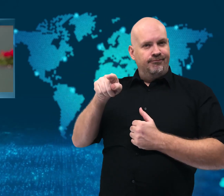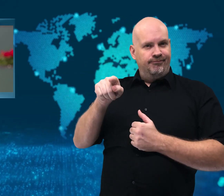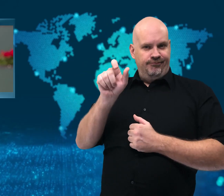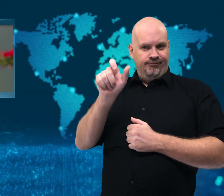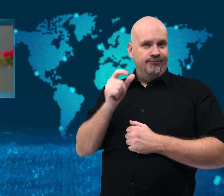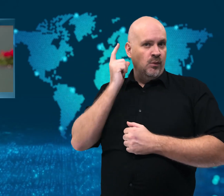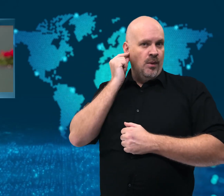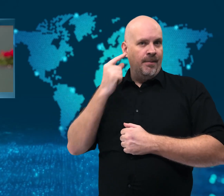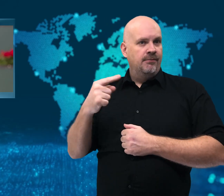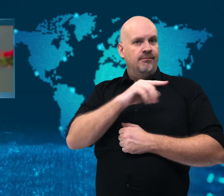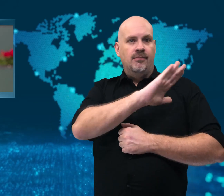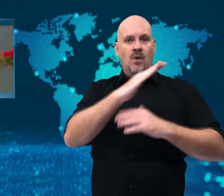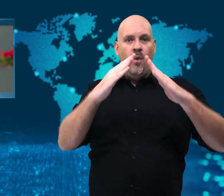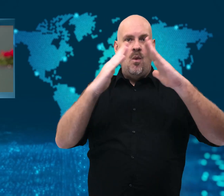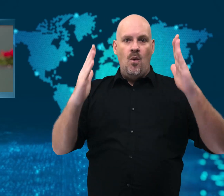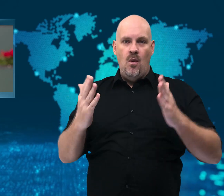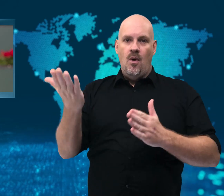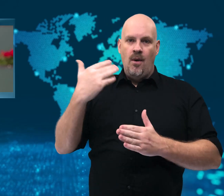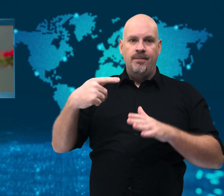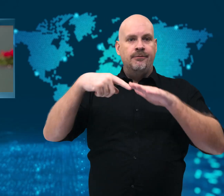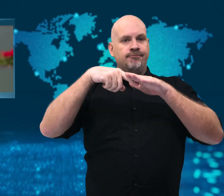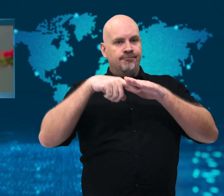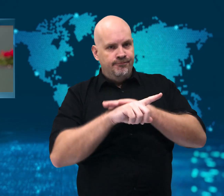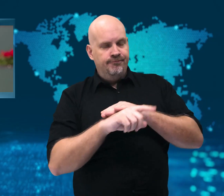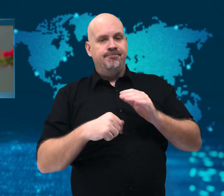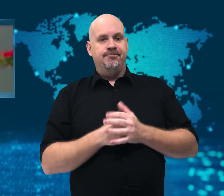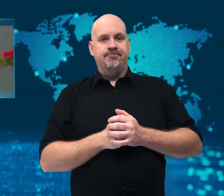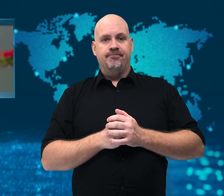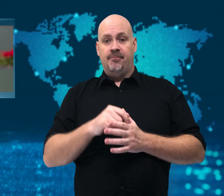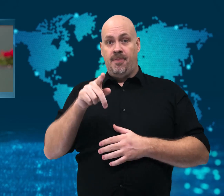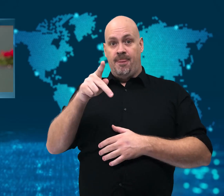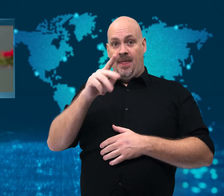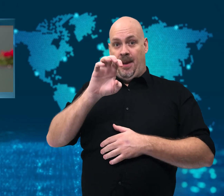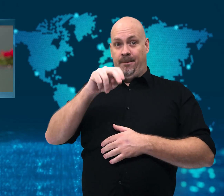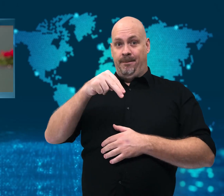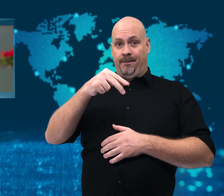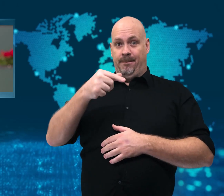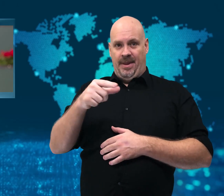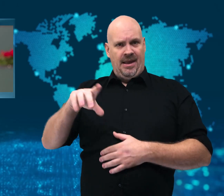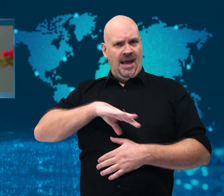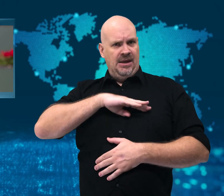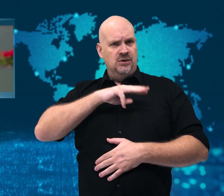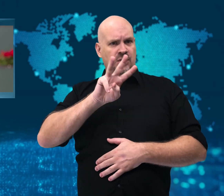Peng, who is 35 years old,